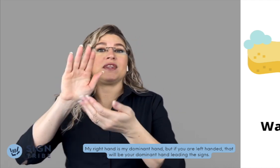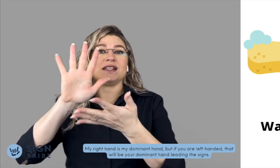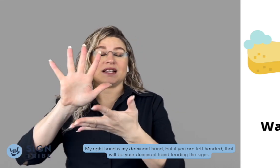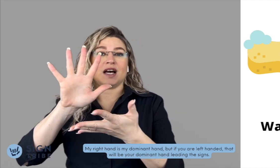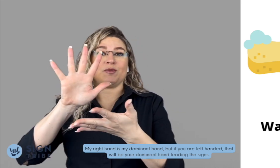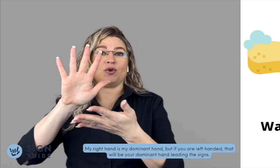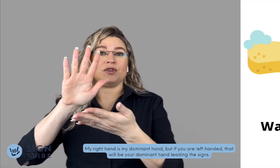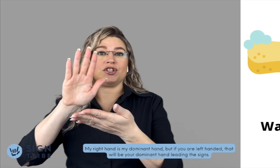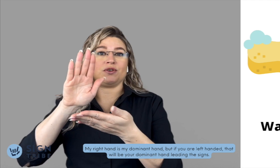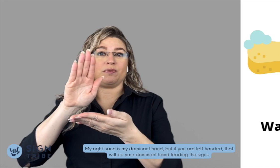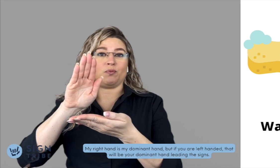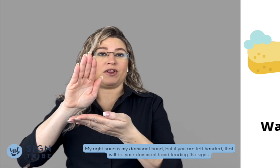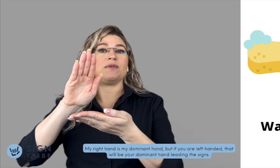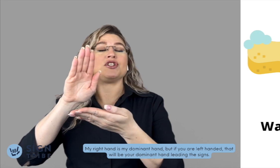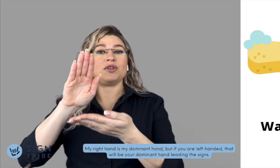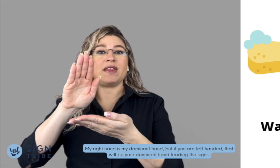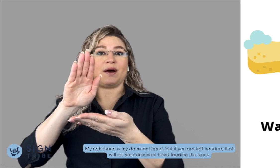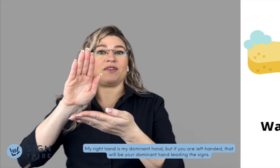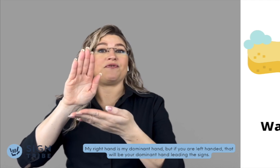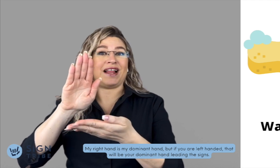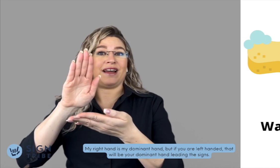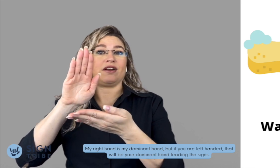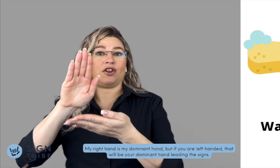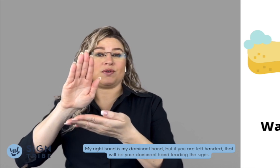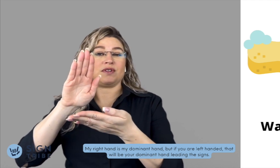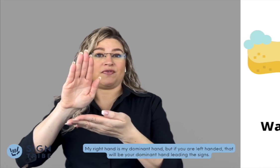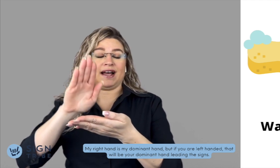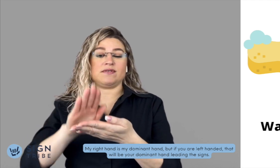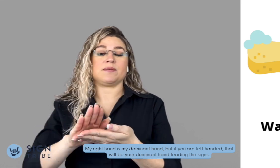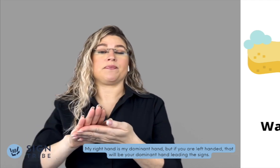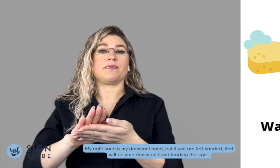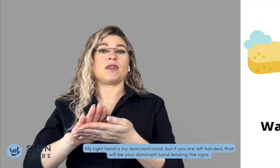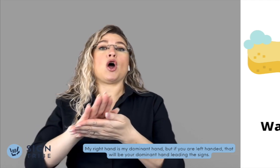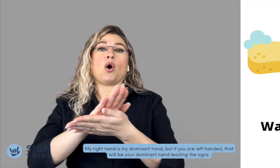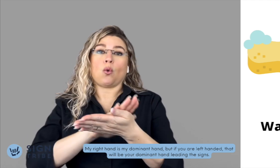this time you're going to do it with, do that with flat closed fives.